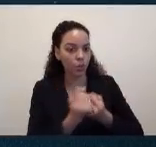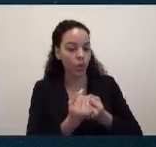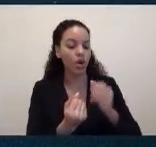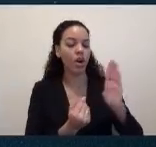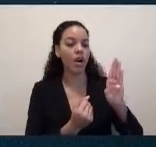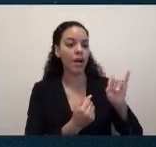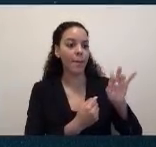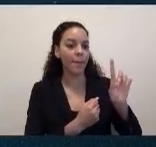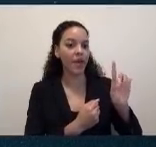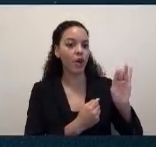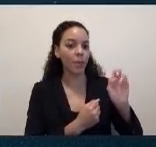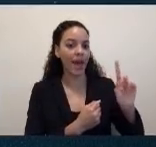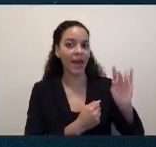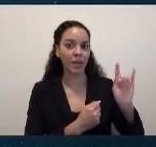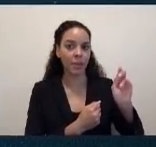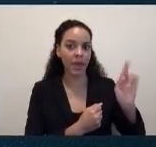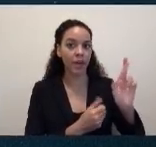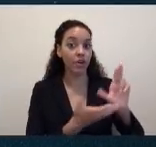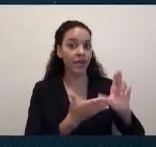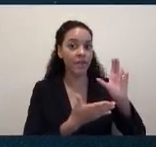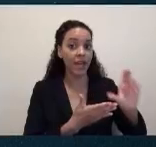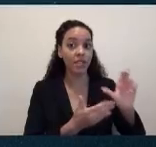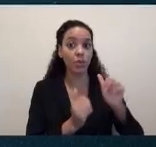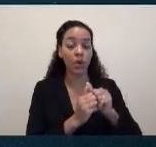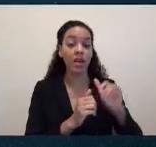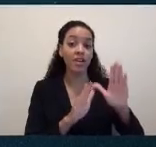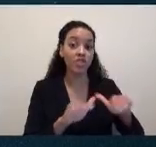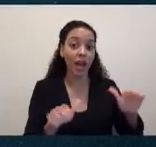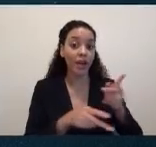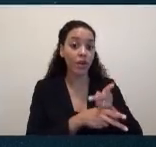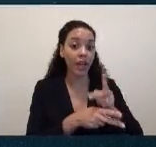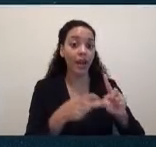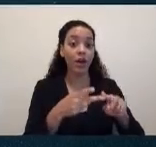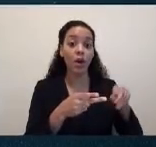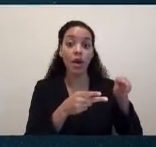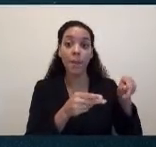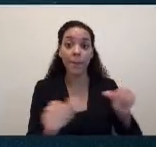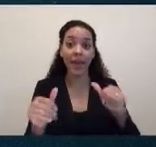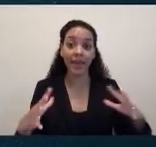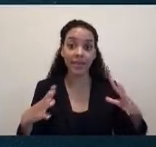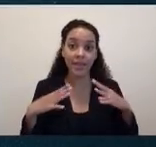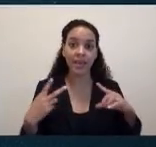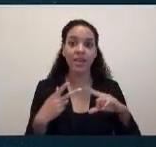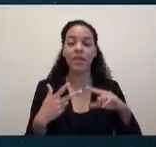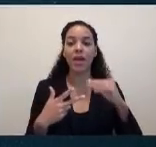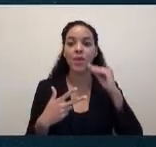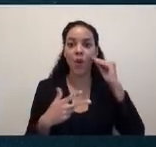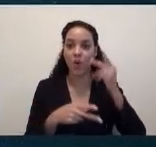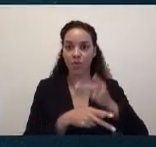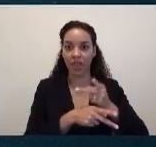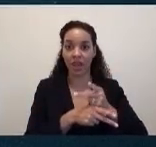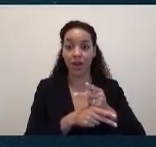All that you were doing really is extraordinary work. The Care Can't Wait coalition, thank you to everyone for your activism, for your energy, for your optimism, for your fight. This is not going to be easy to get this done. If it were easy, it would've been done,